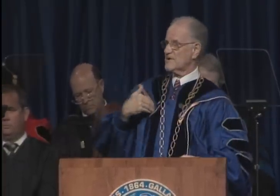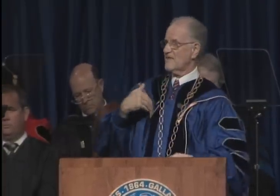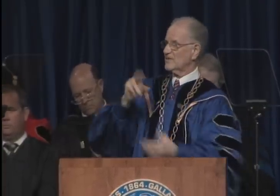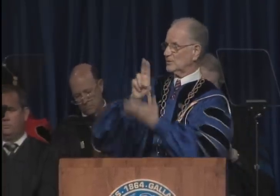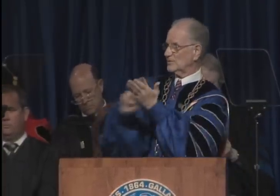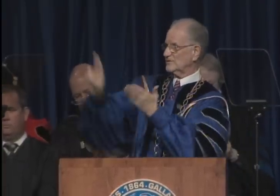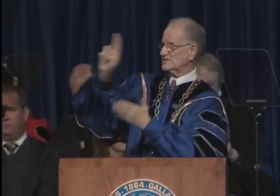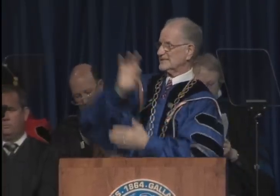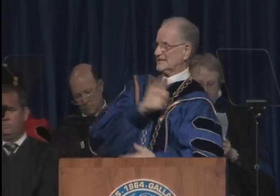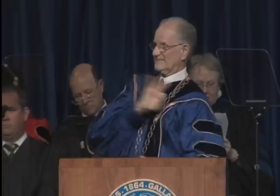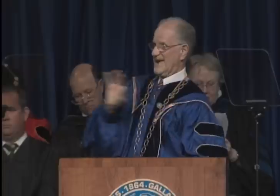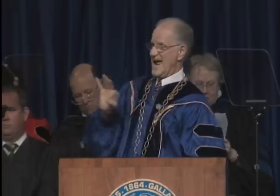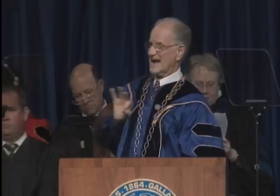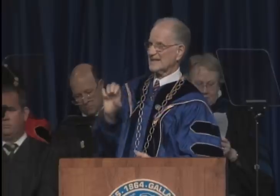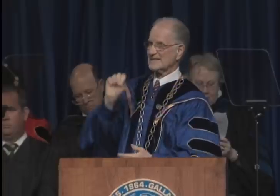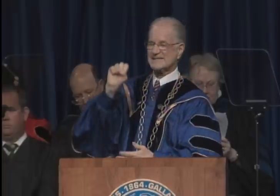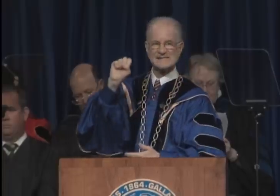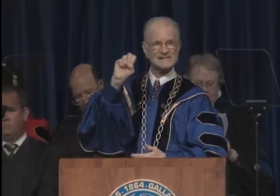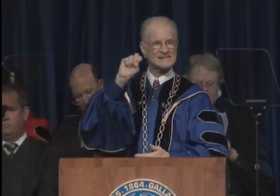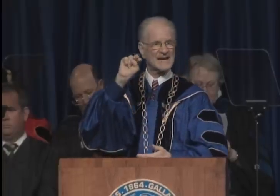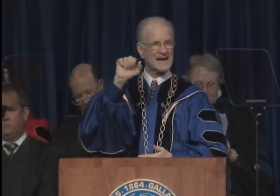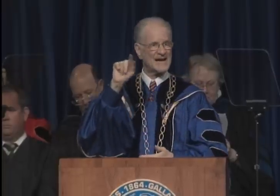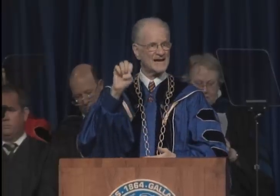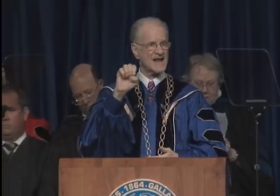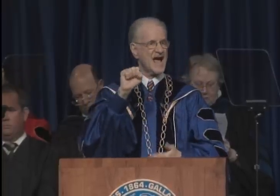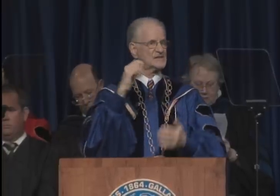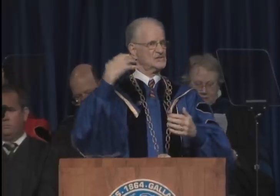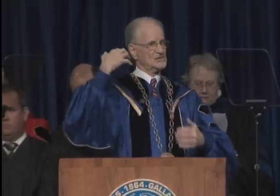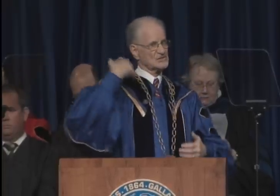of the University Faculty Senate,